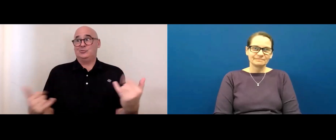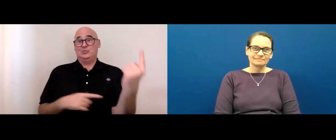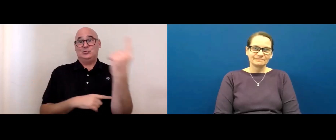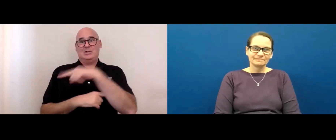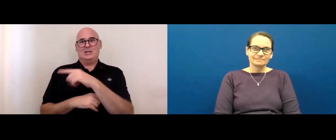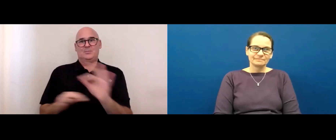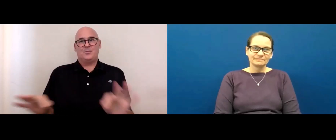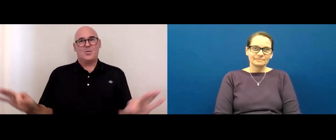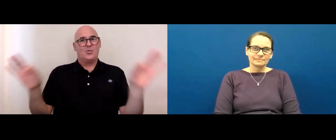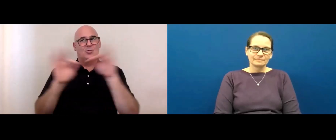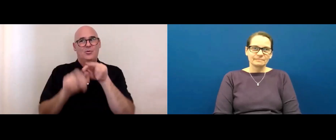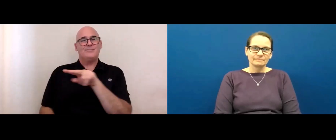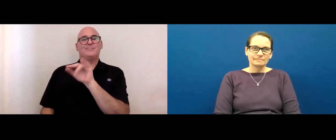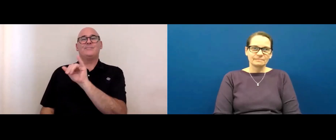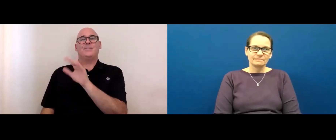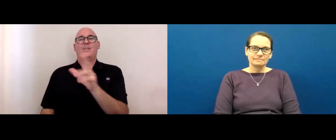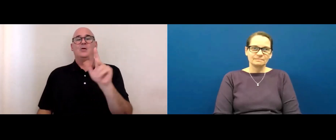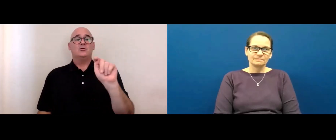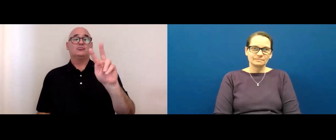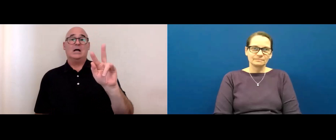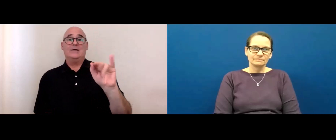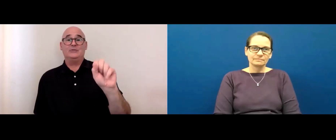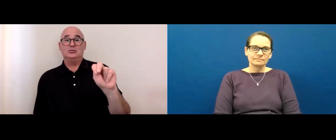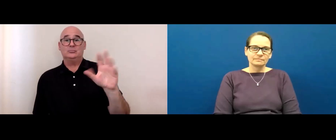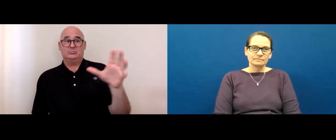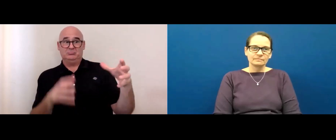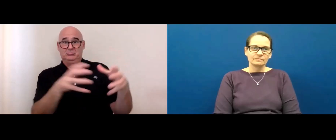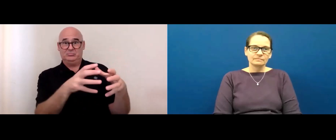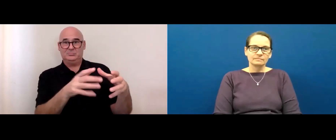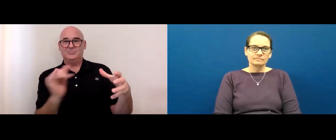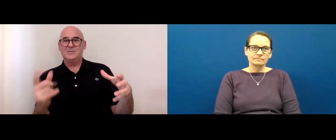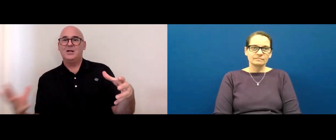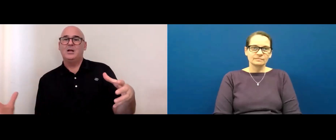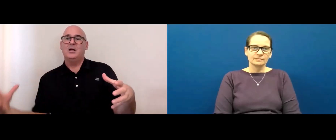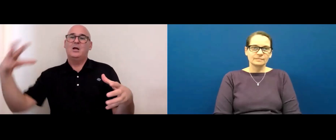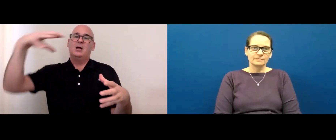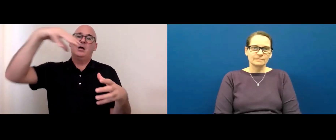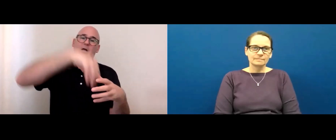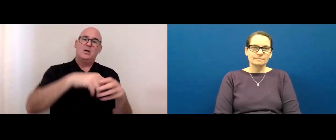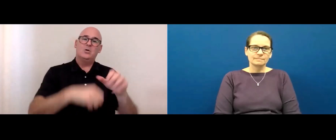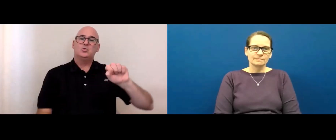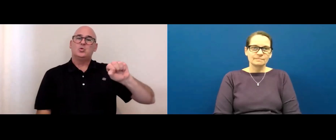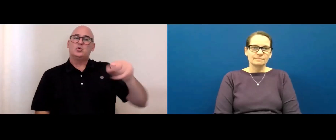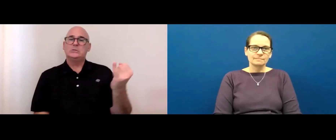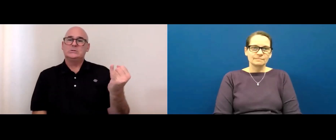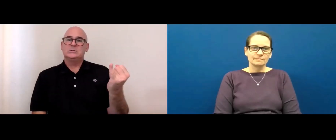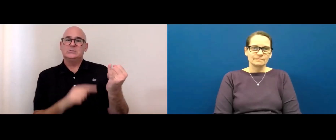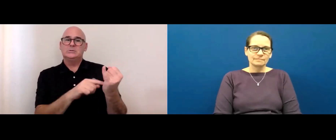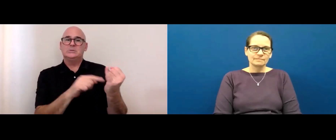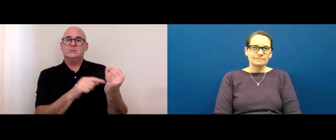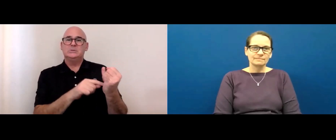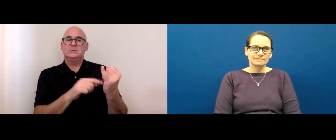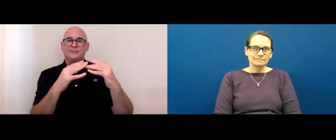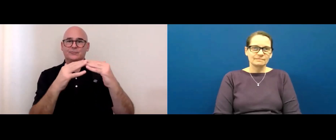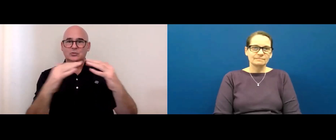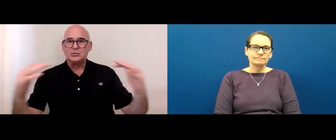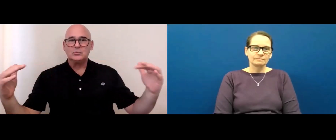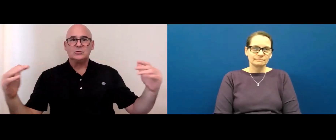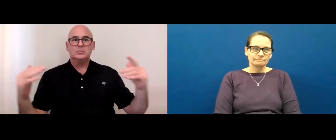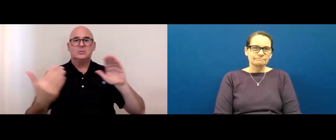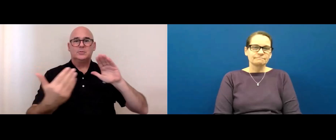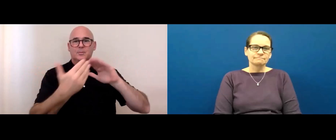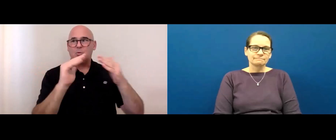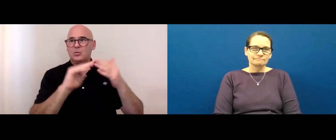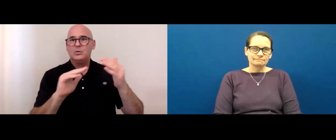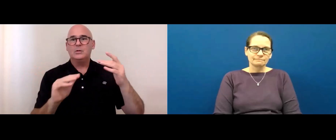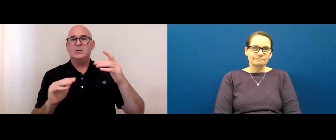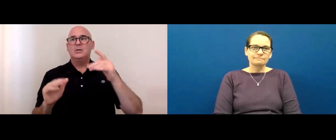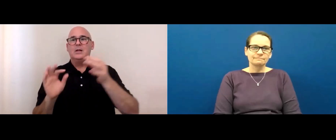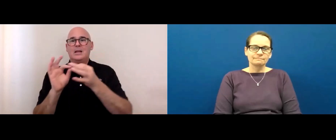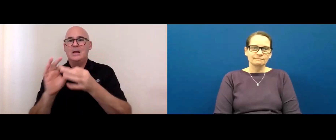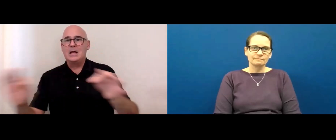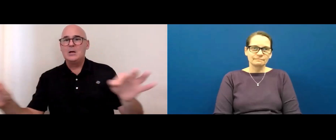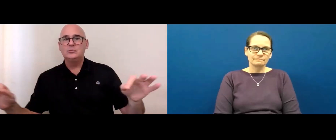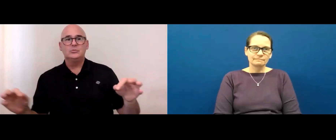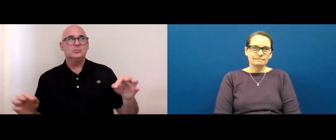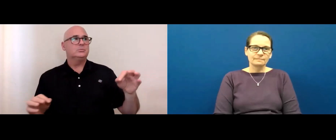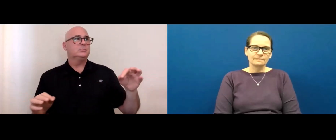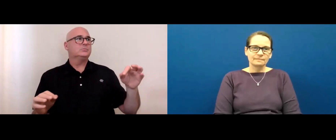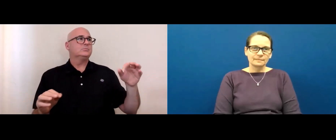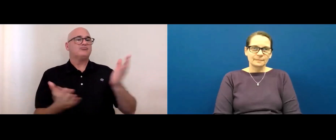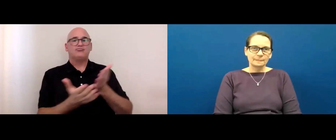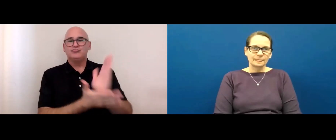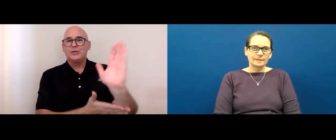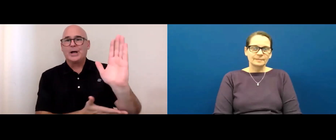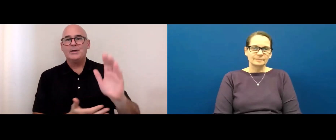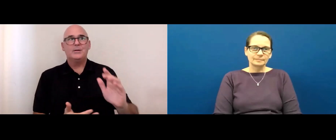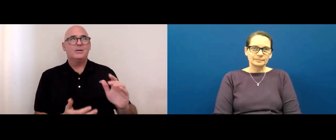it needs to be used tri-vision includes social justice diversity community language rights